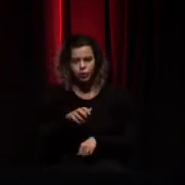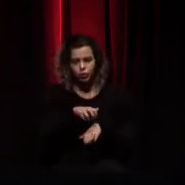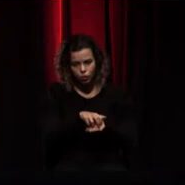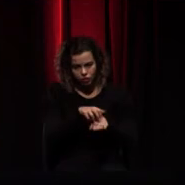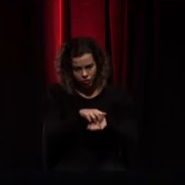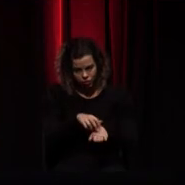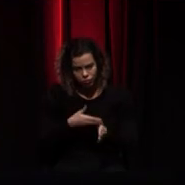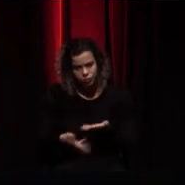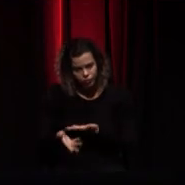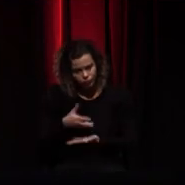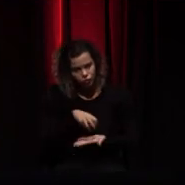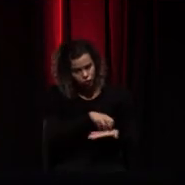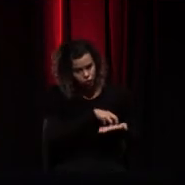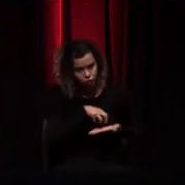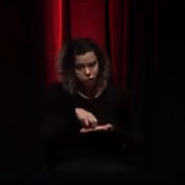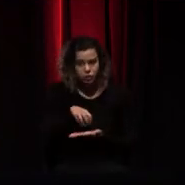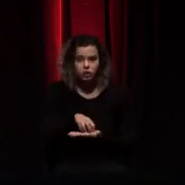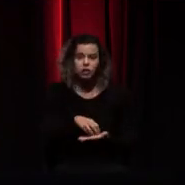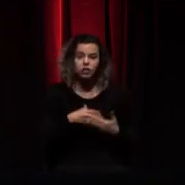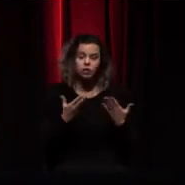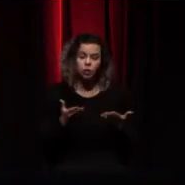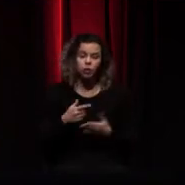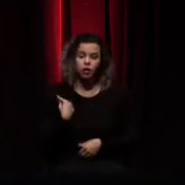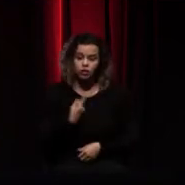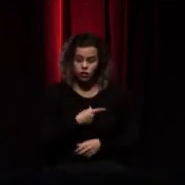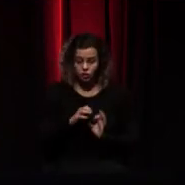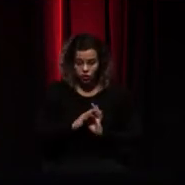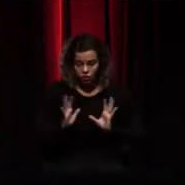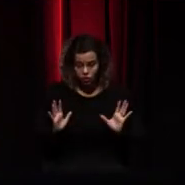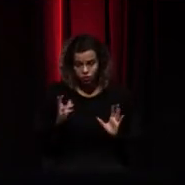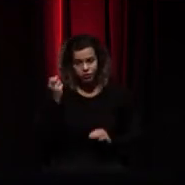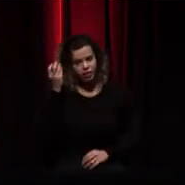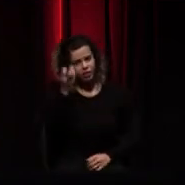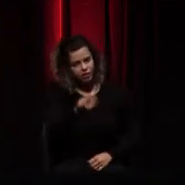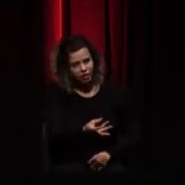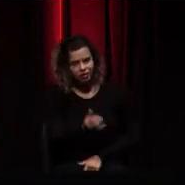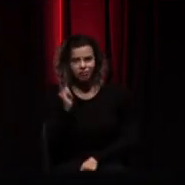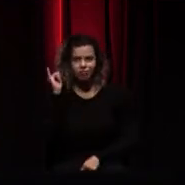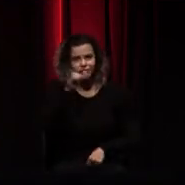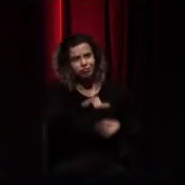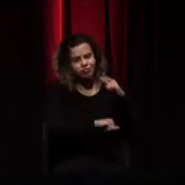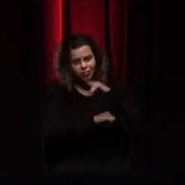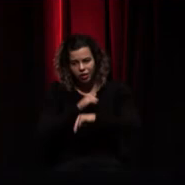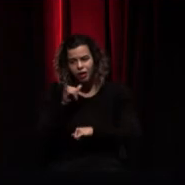Since we are available for traveling we can make our own plan